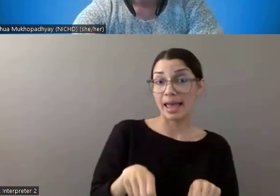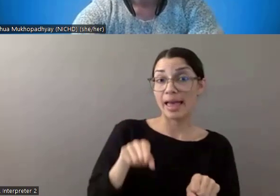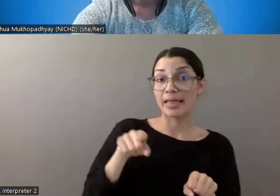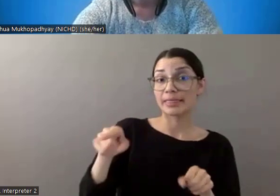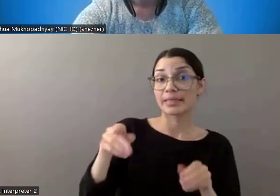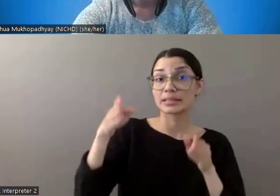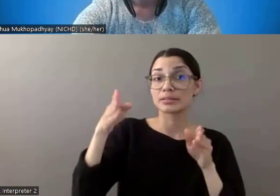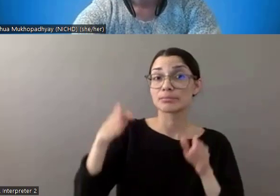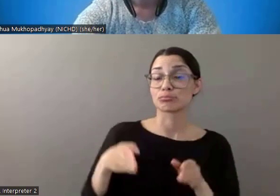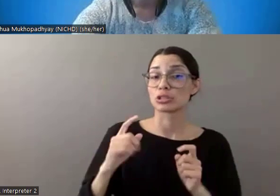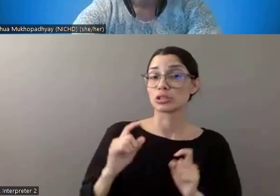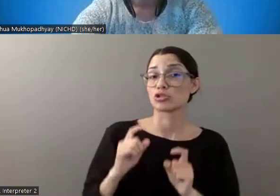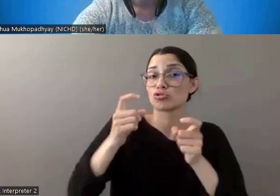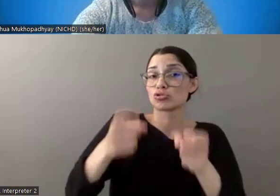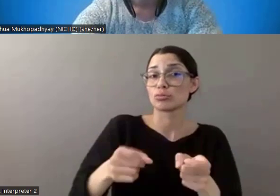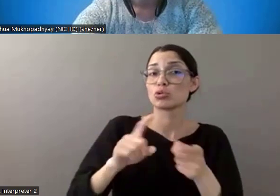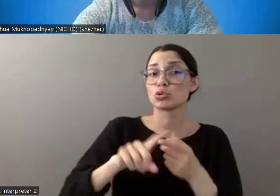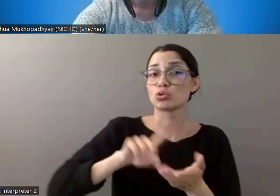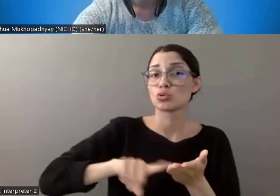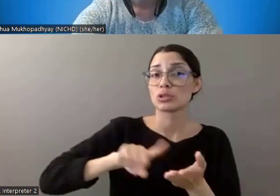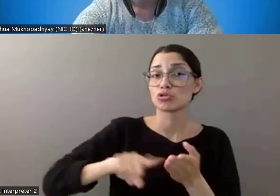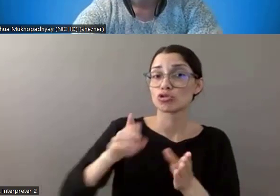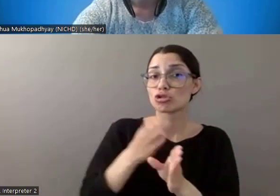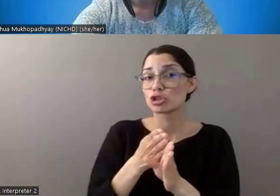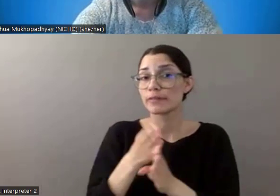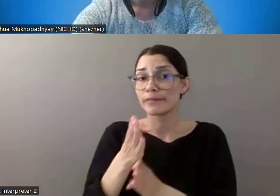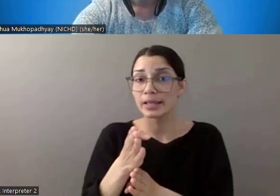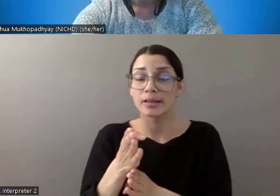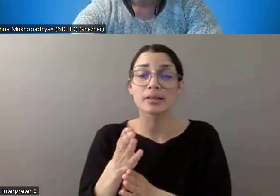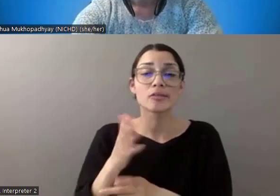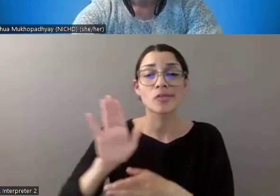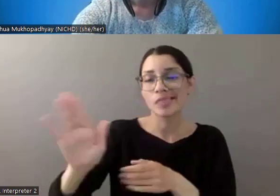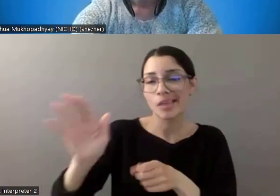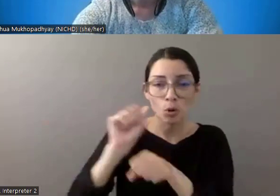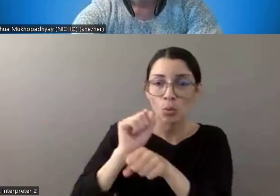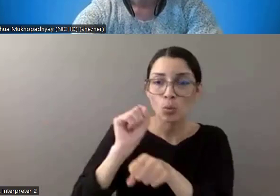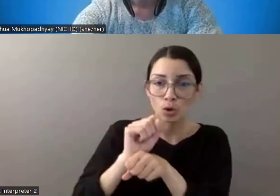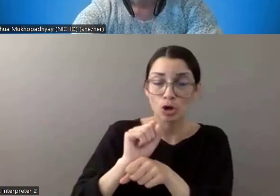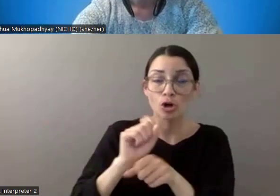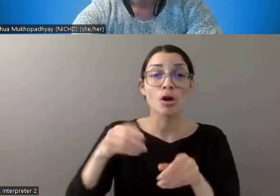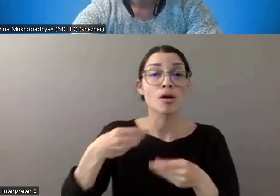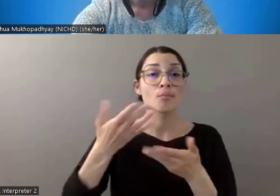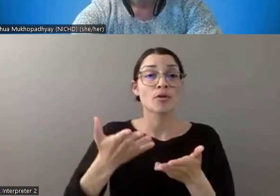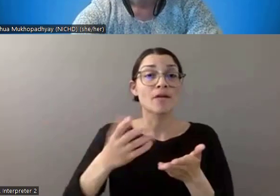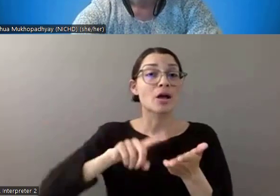to the research field involved or fields, to provide research opportunity to students,